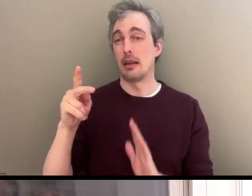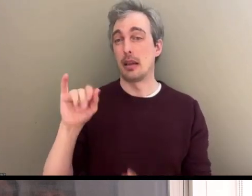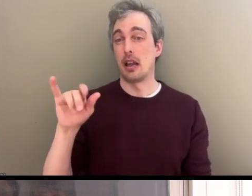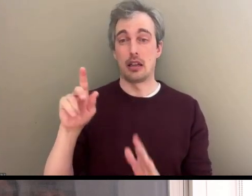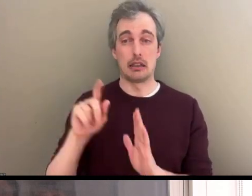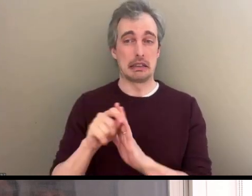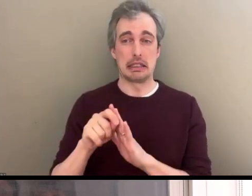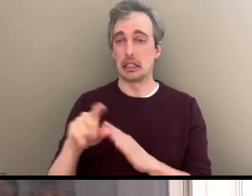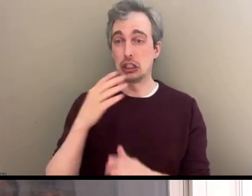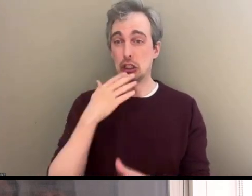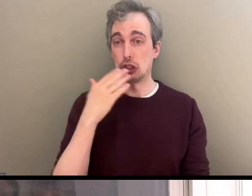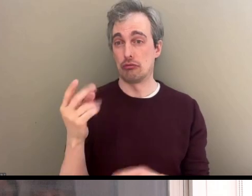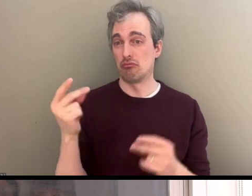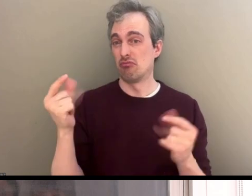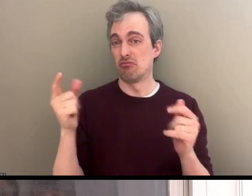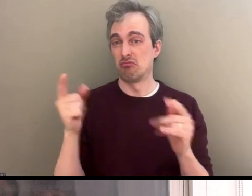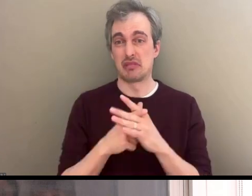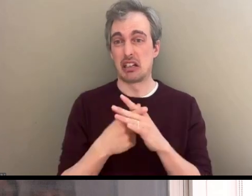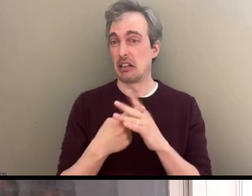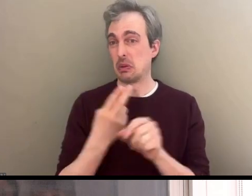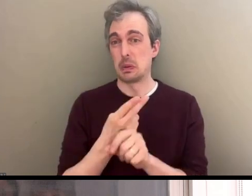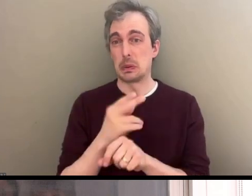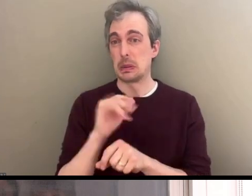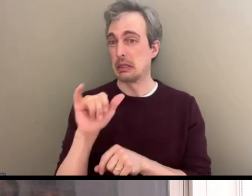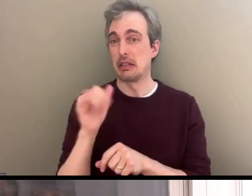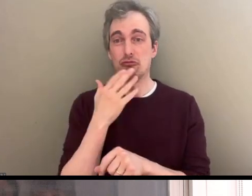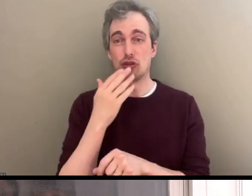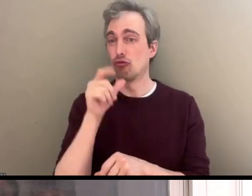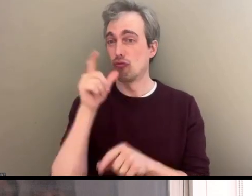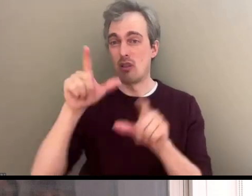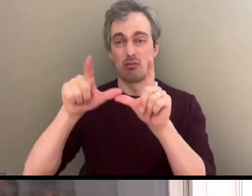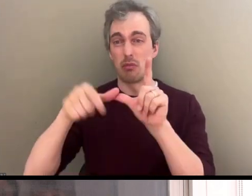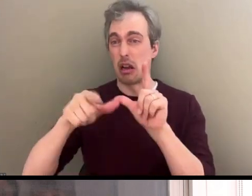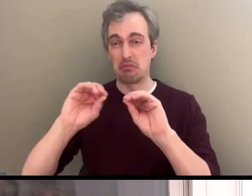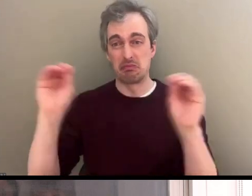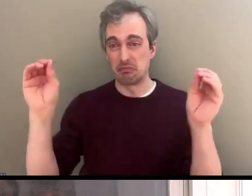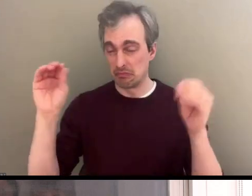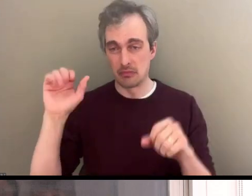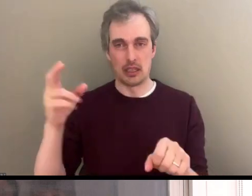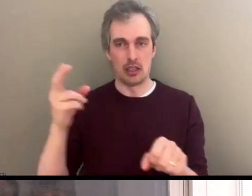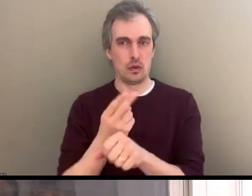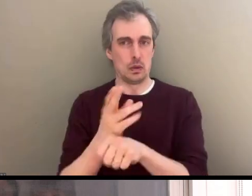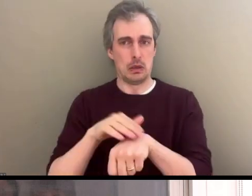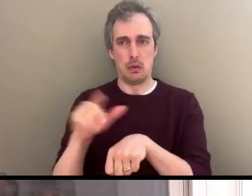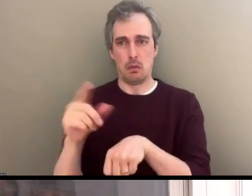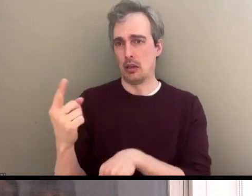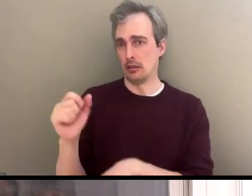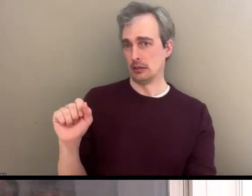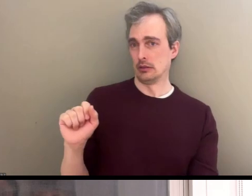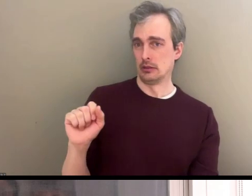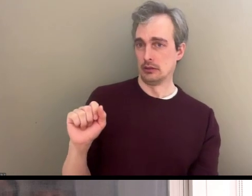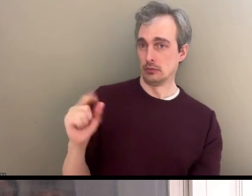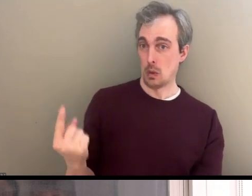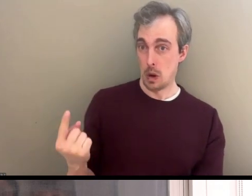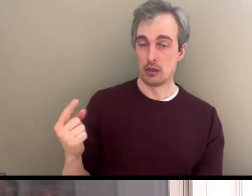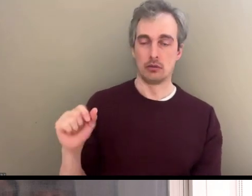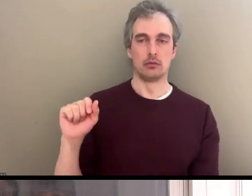That doesn't expire. So you could continue to use it on a single site. Doesn't expire. And then test it out.